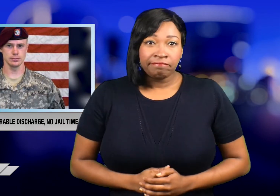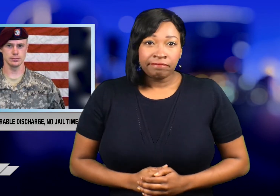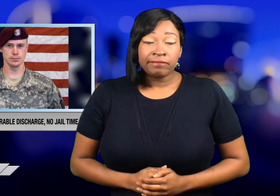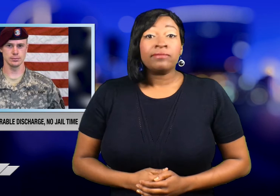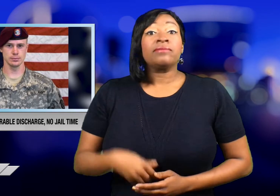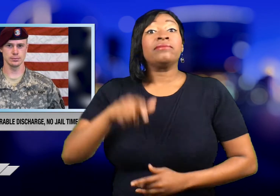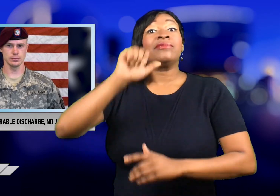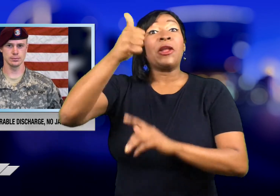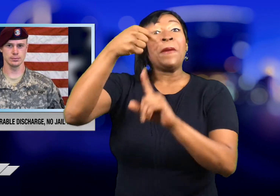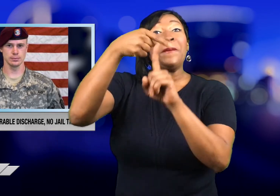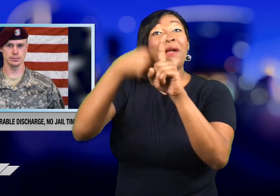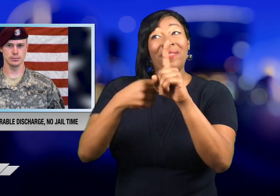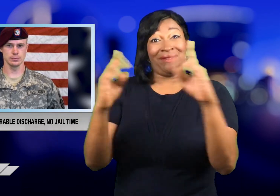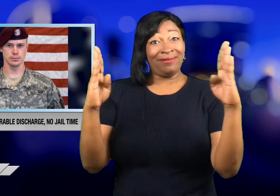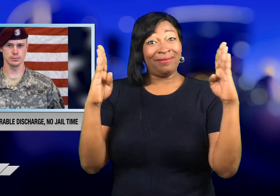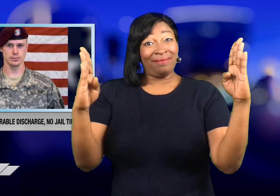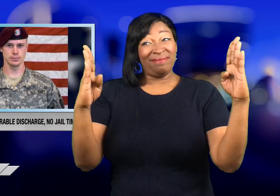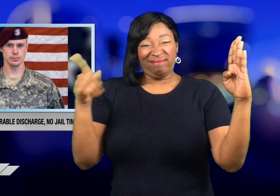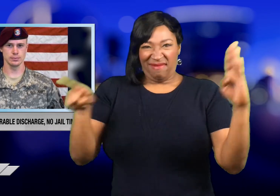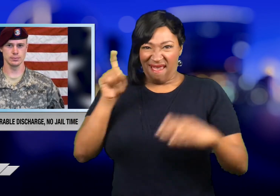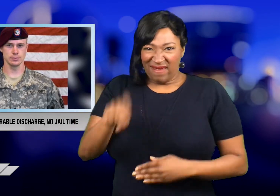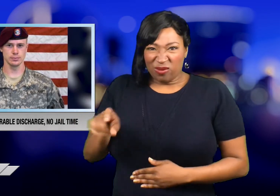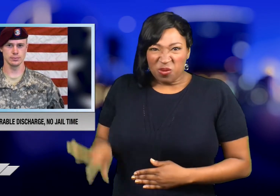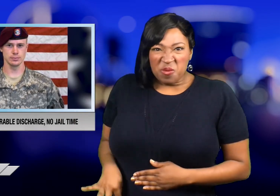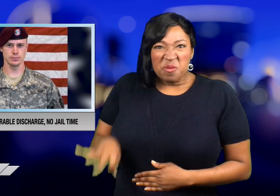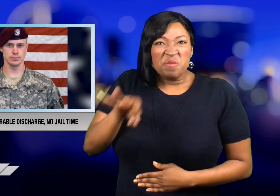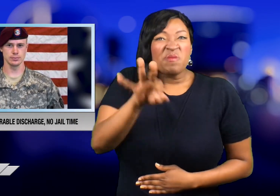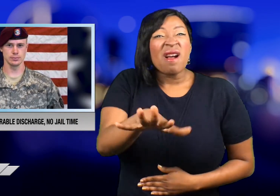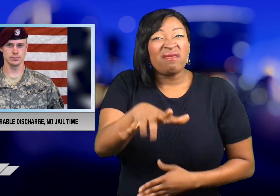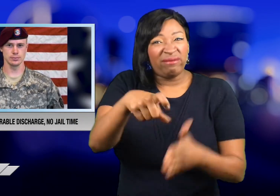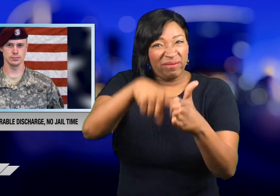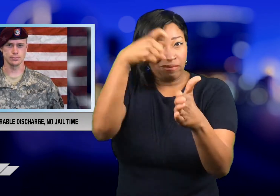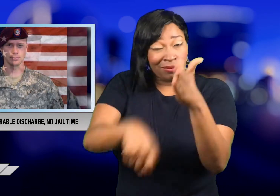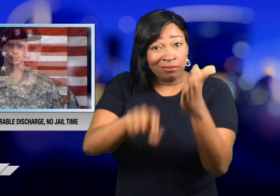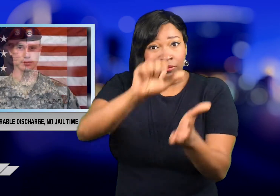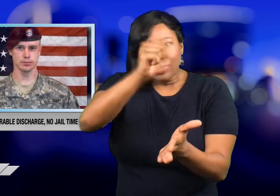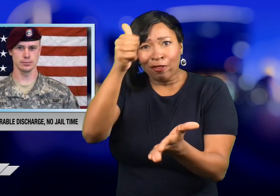and he has to pay a fine of ten thousand dollars